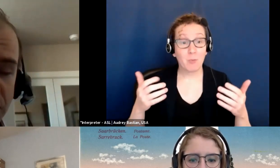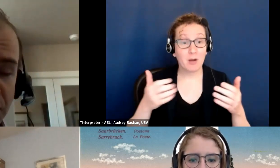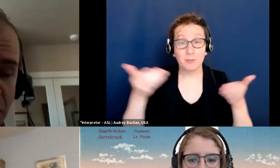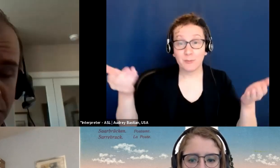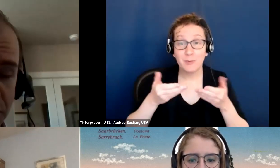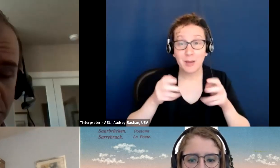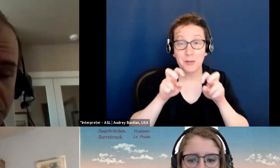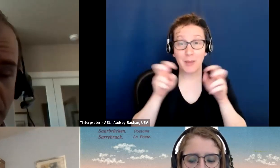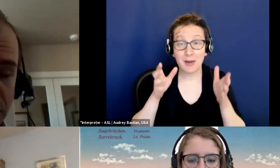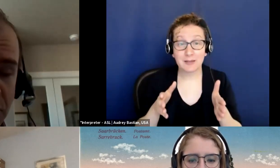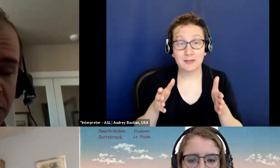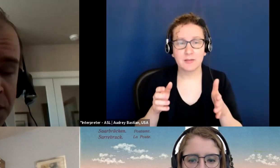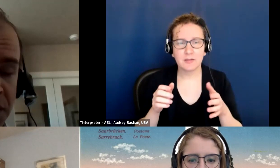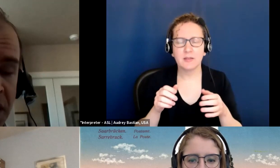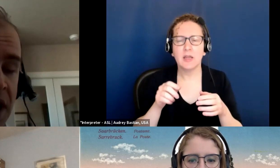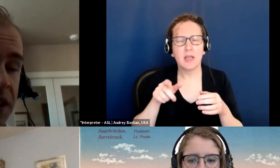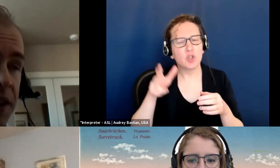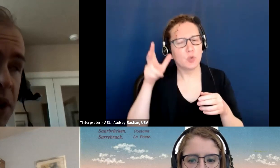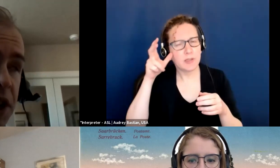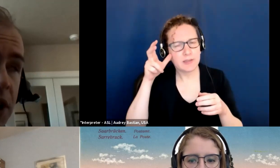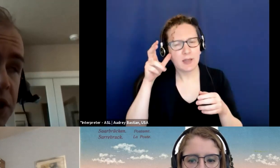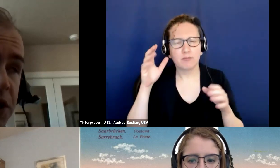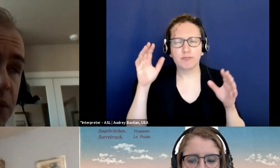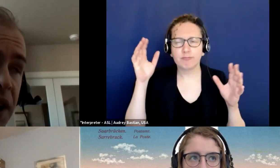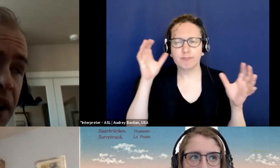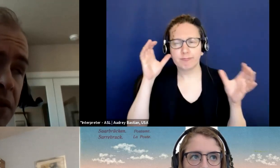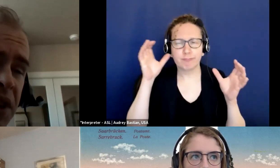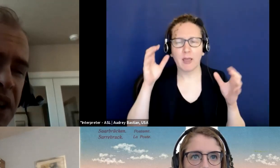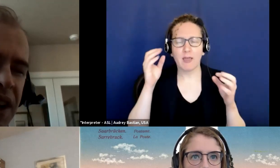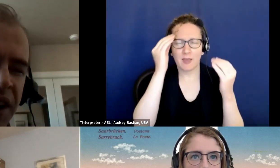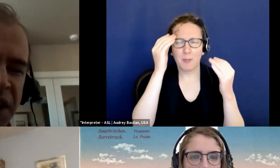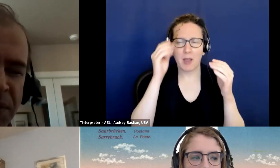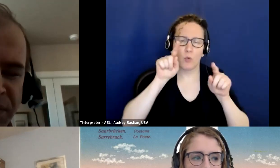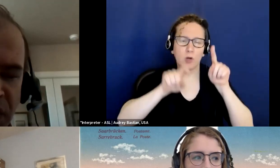another thing too, as your kind of listening think about any questions you might have